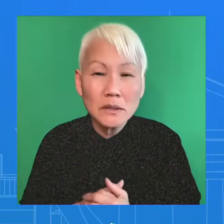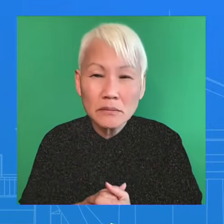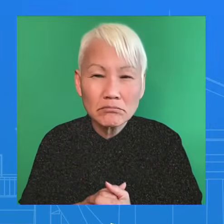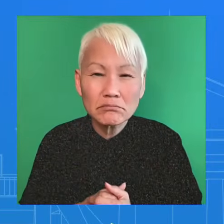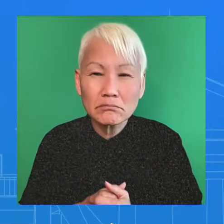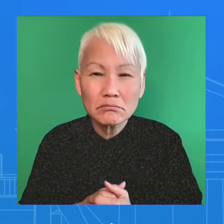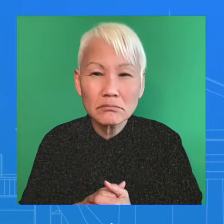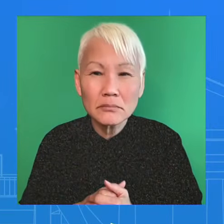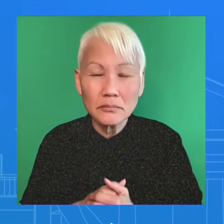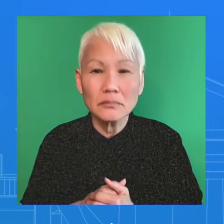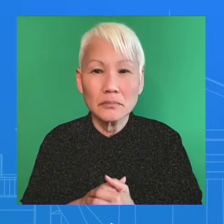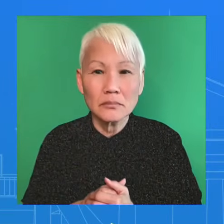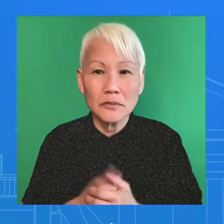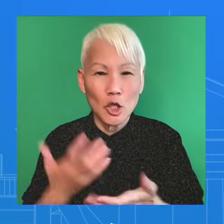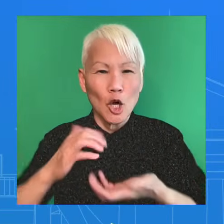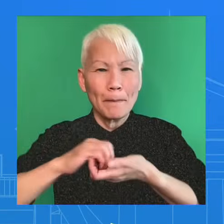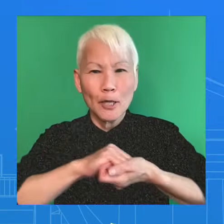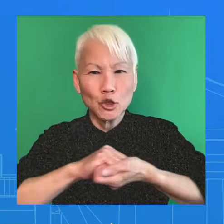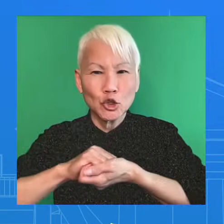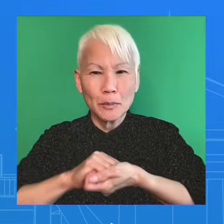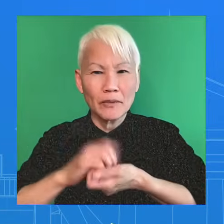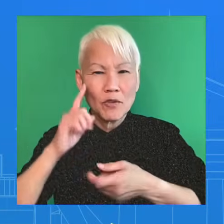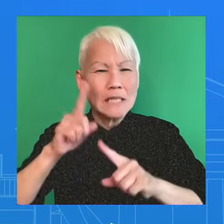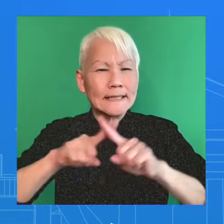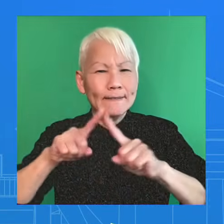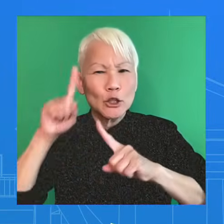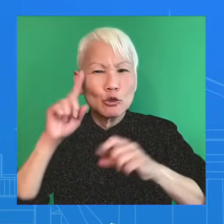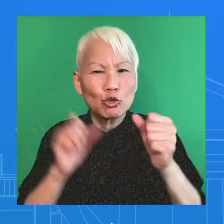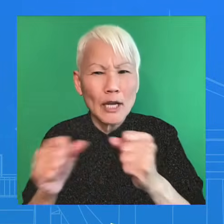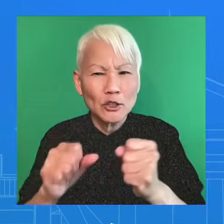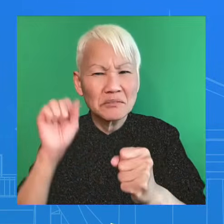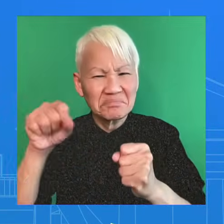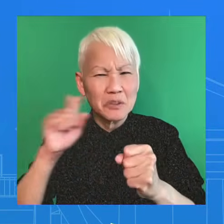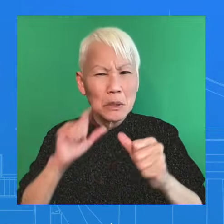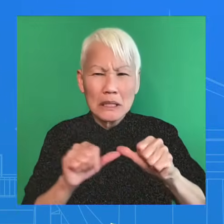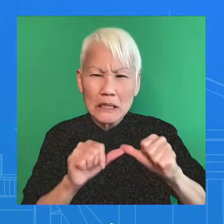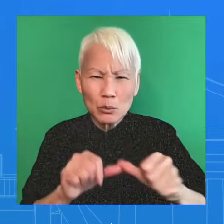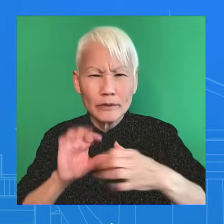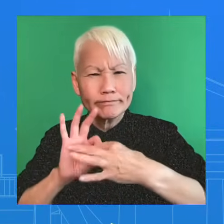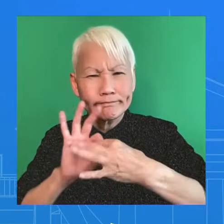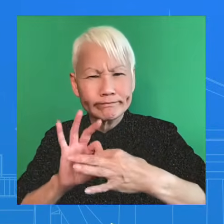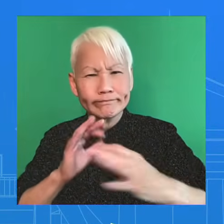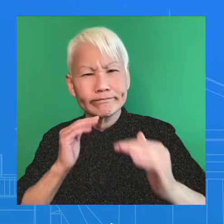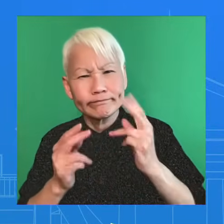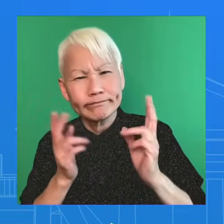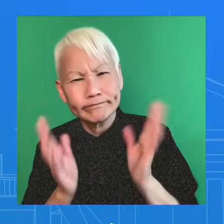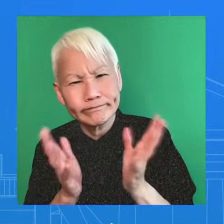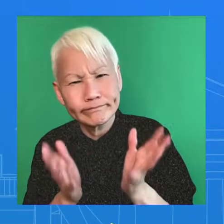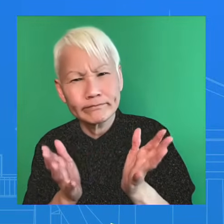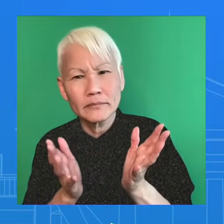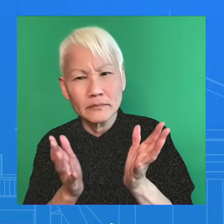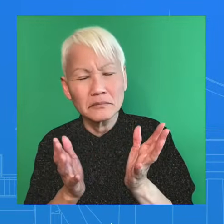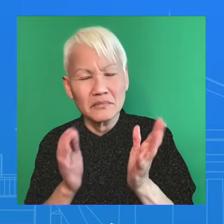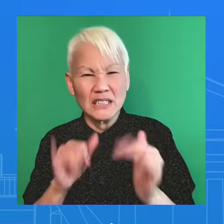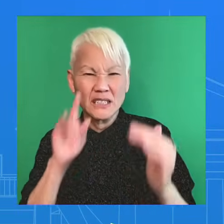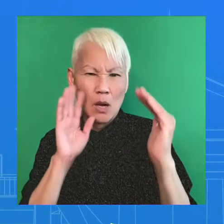will be for the next eight decades. And we're managing that relationship going forward. That's what our focus is on. Ms. Jean-Pierre: A couple more. James. The Press: Thank you very much, Karine, as always.